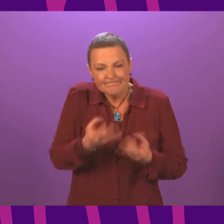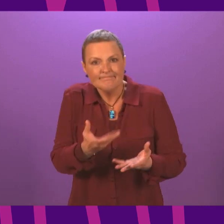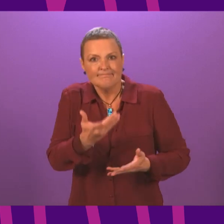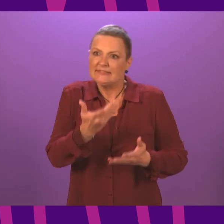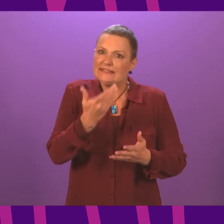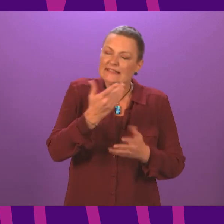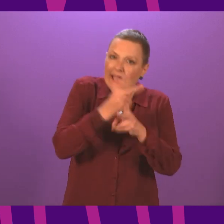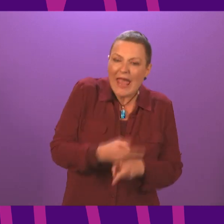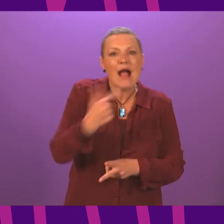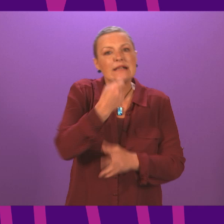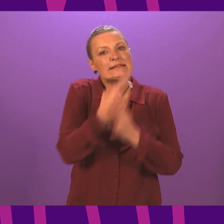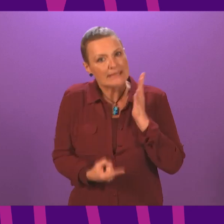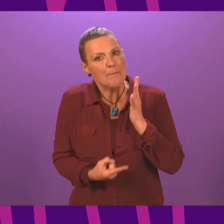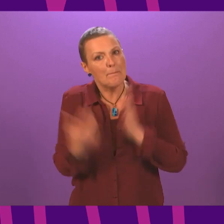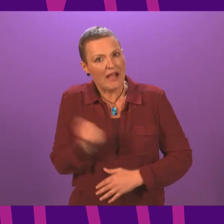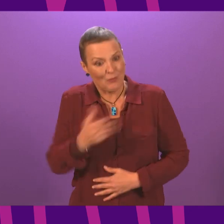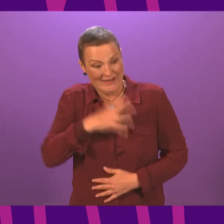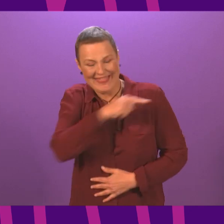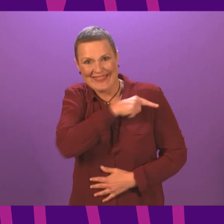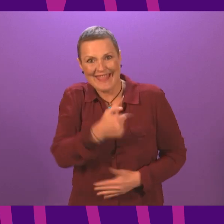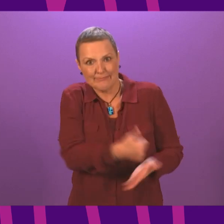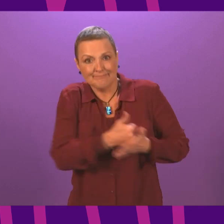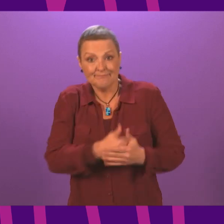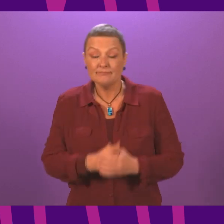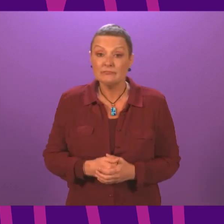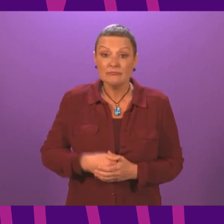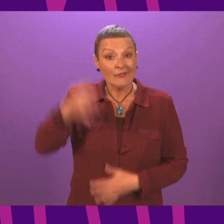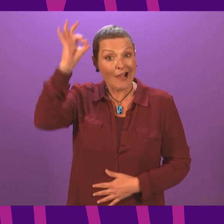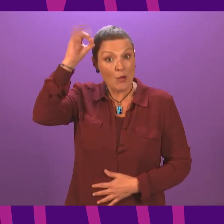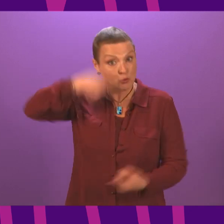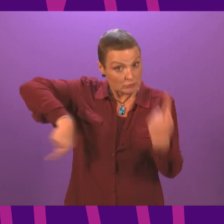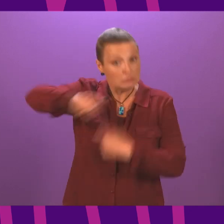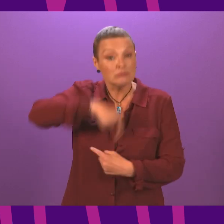have been rightly redeployed to the front line. Local authorities are focused on supporting